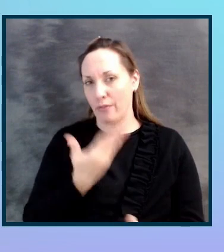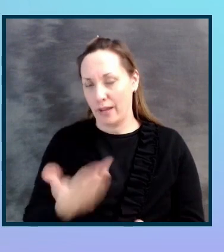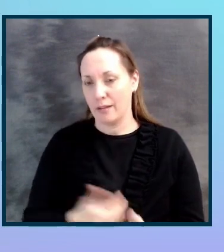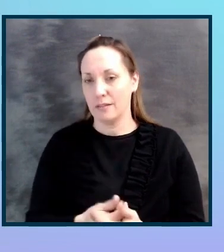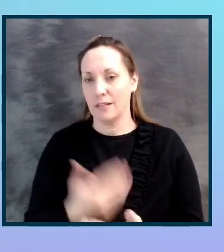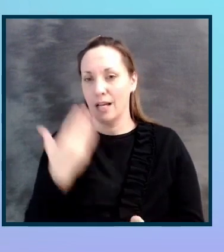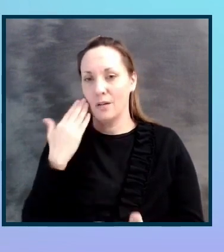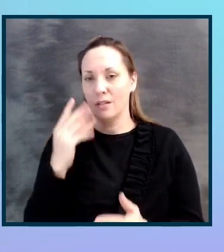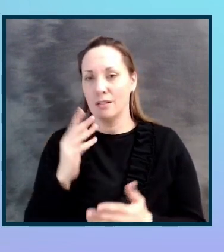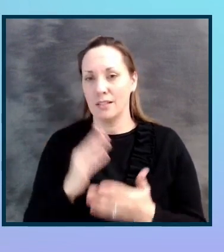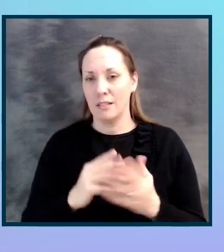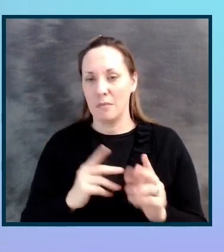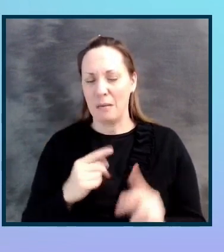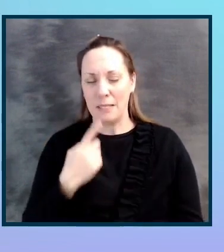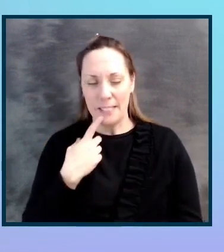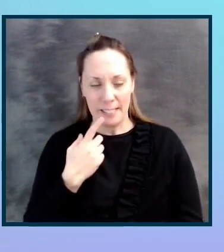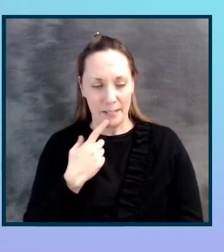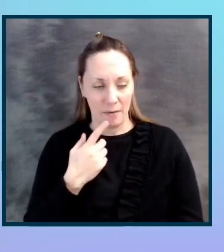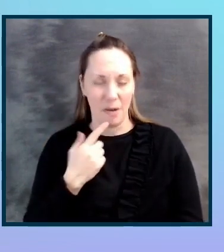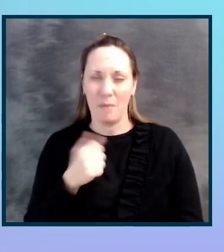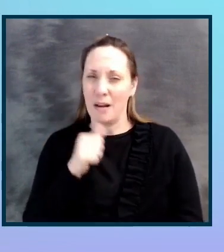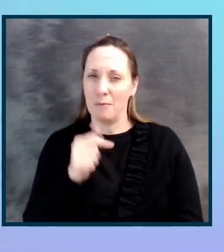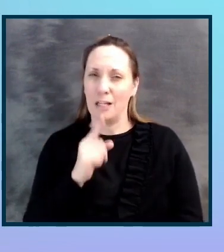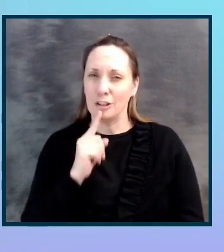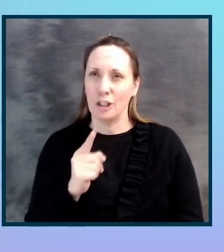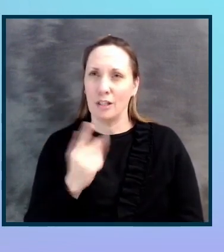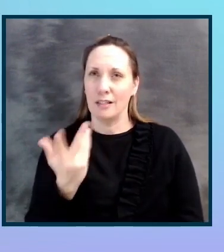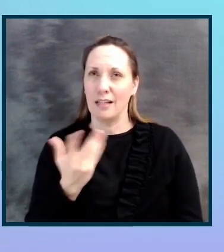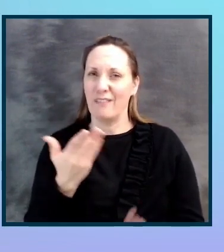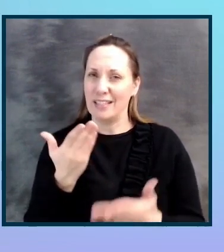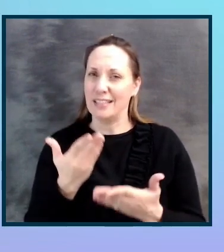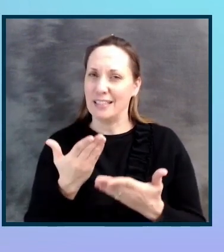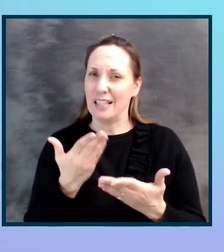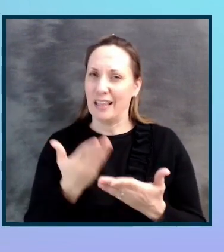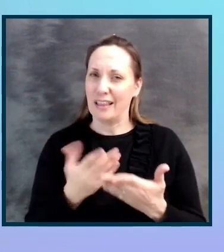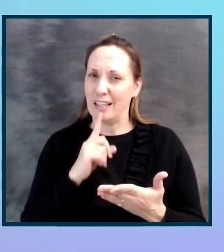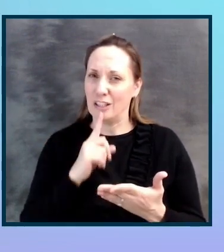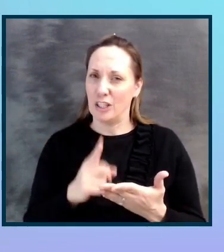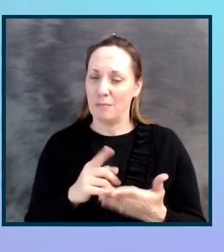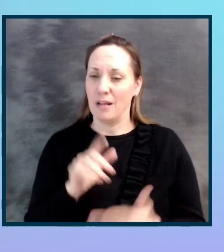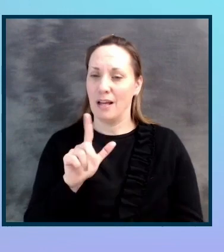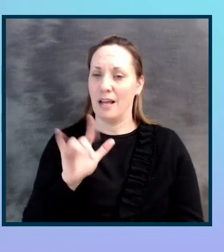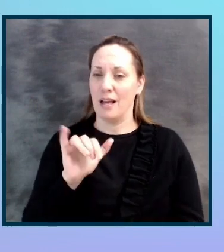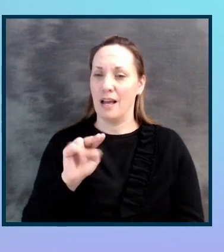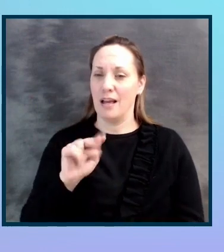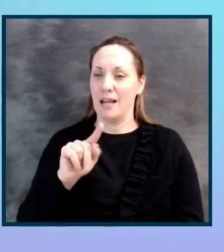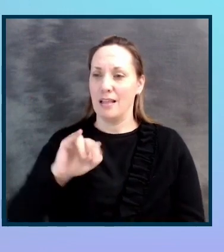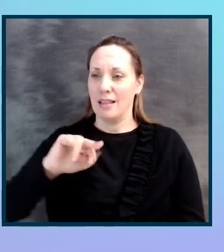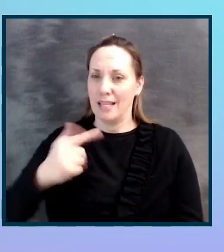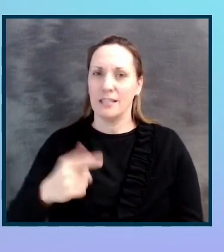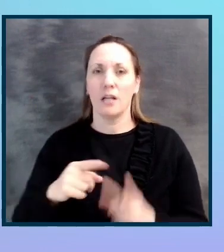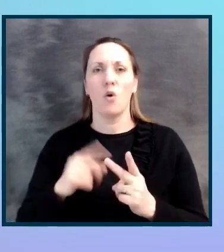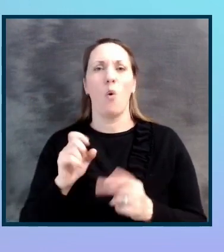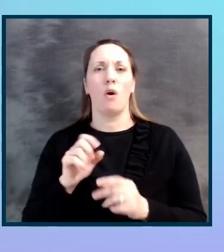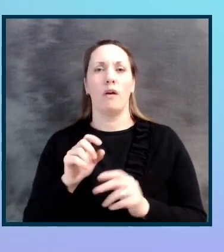for it, but not sure if it's legitimate like linting or if it's more of like unit testing as part of it.